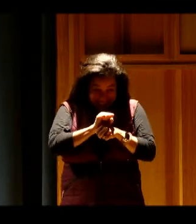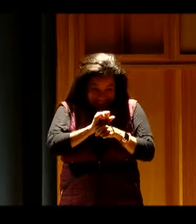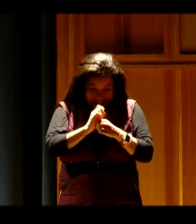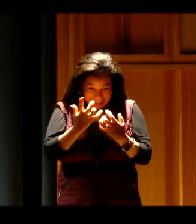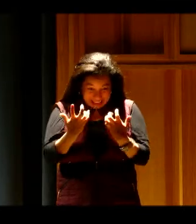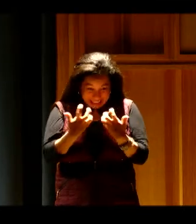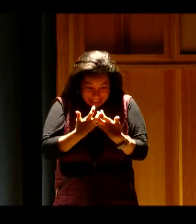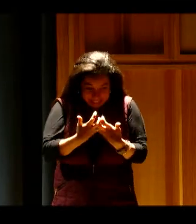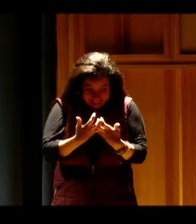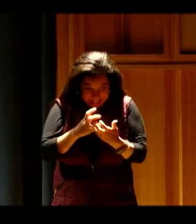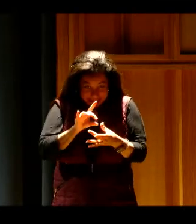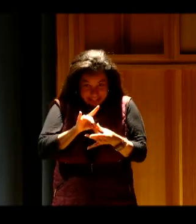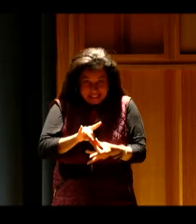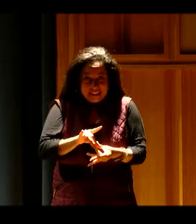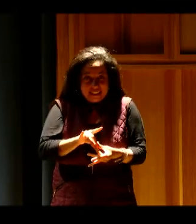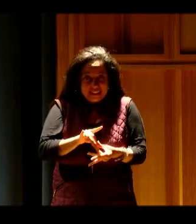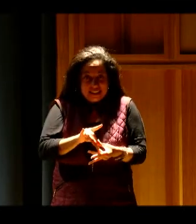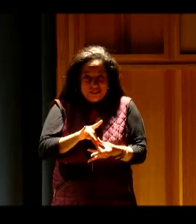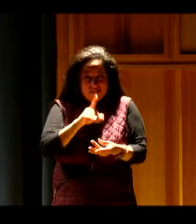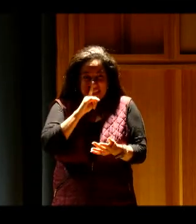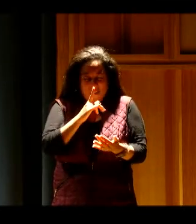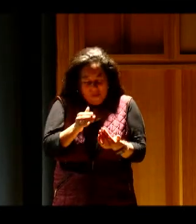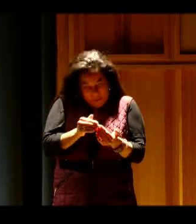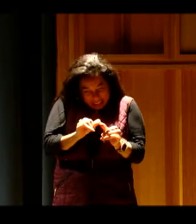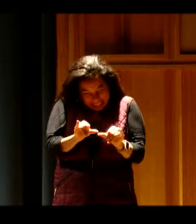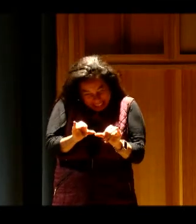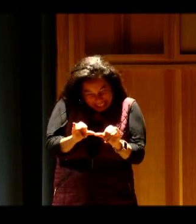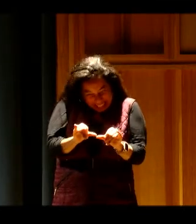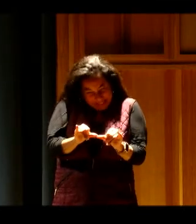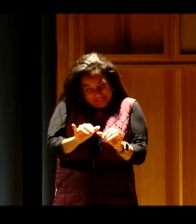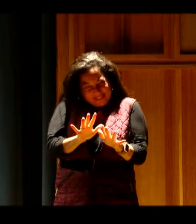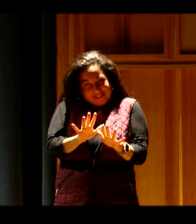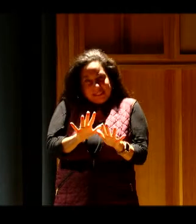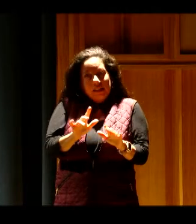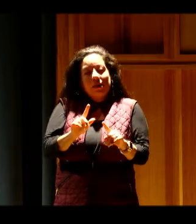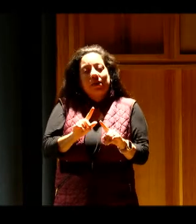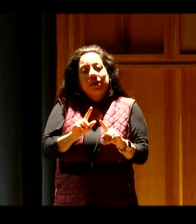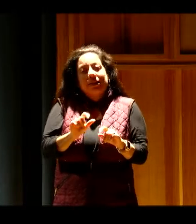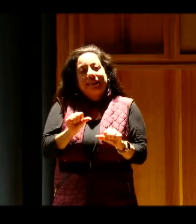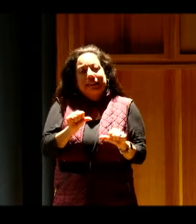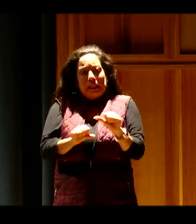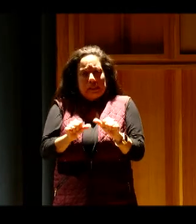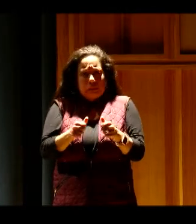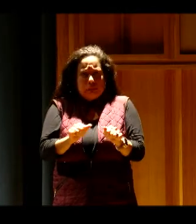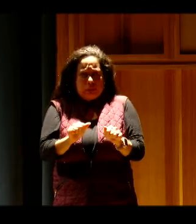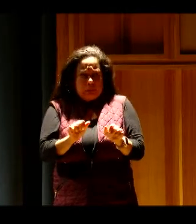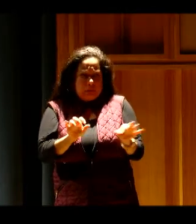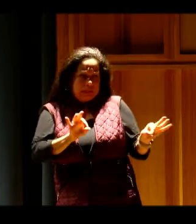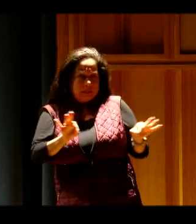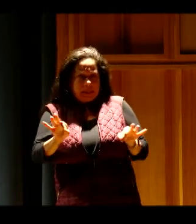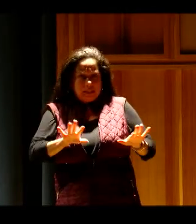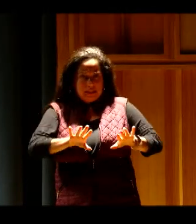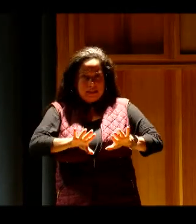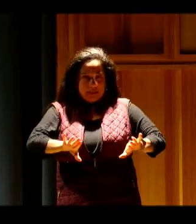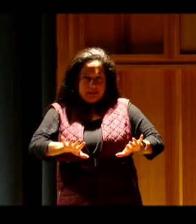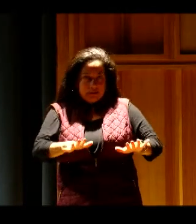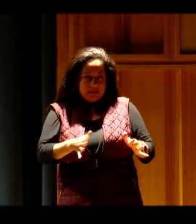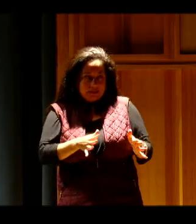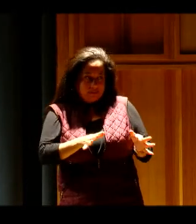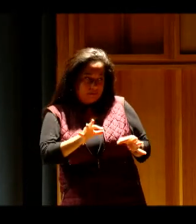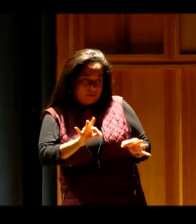they are almost one on the same and science seeks to explain it all in simple ways.